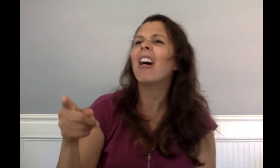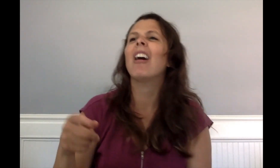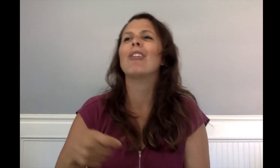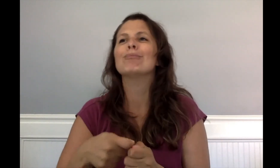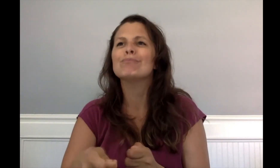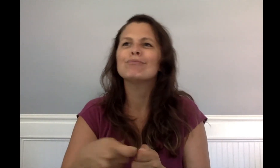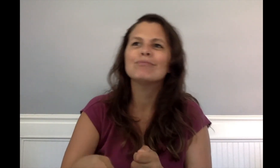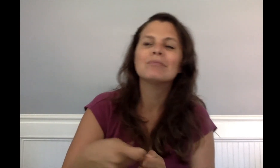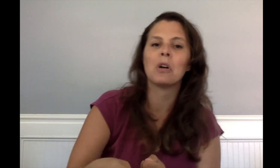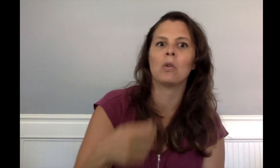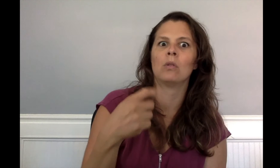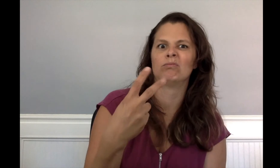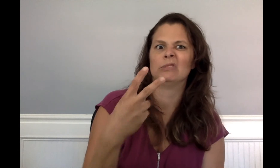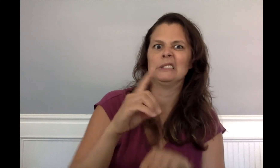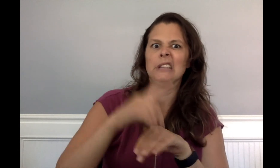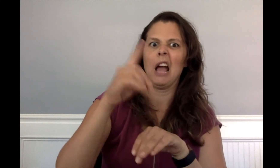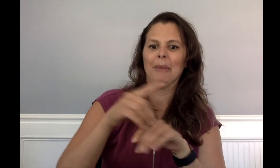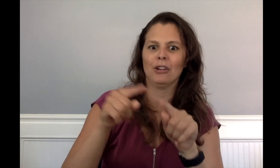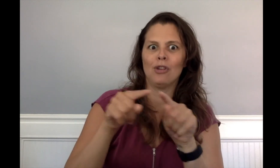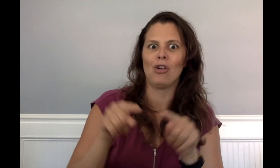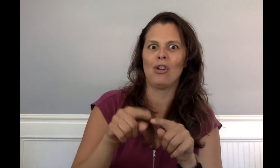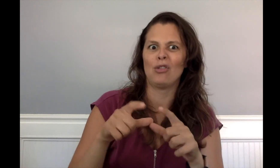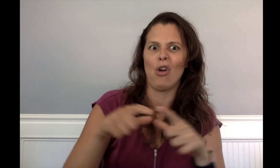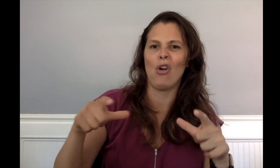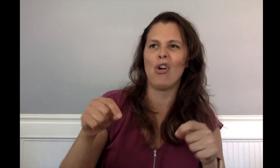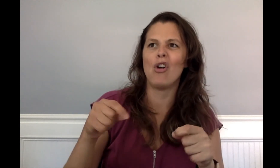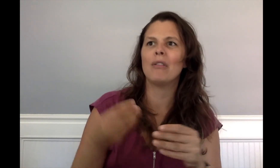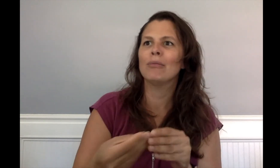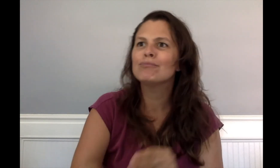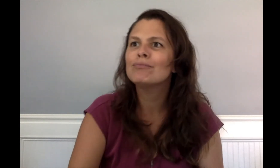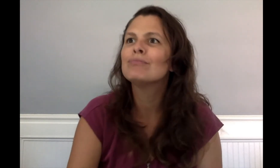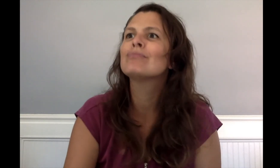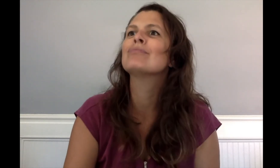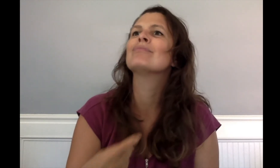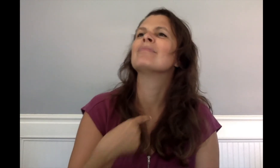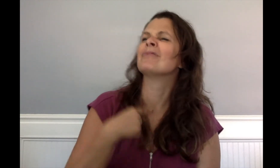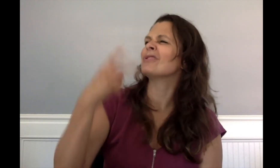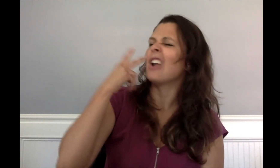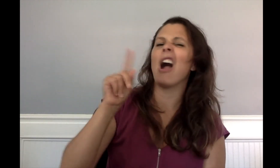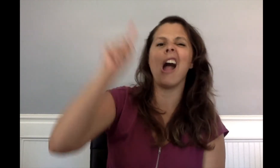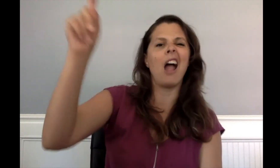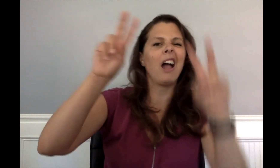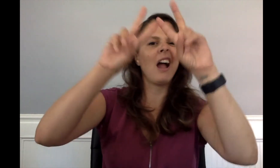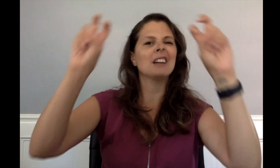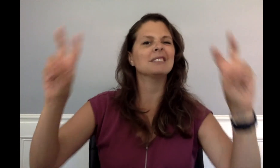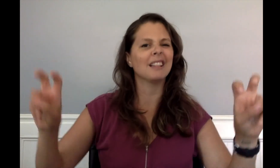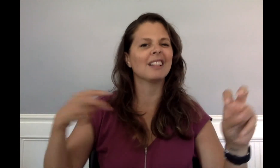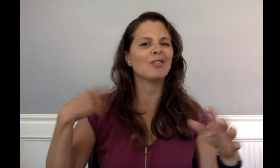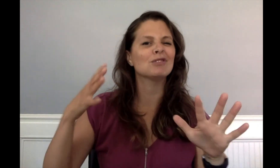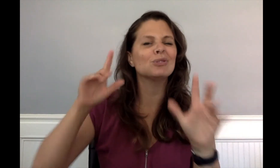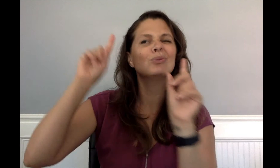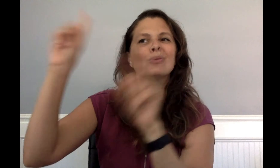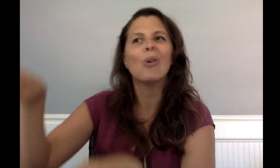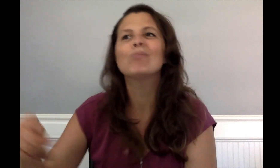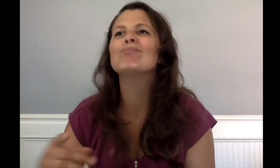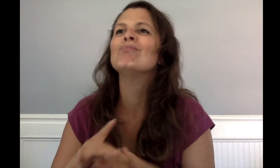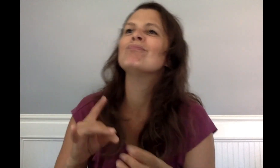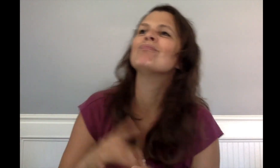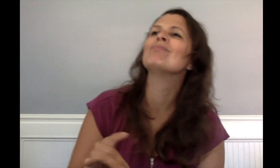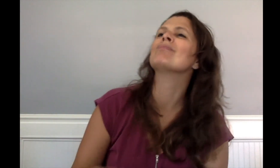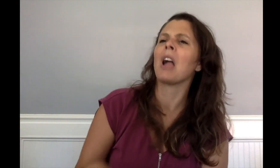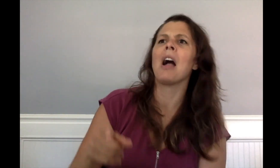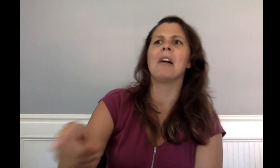he played a two of diamonds, "that I saw up at the castle."